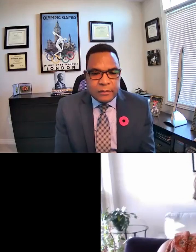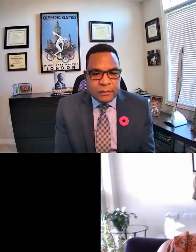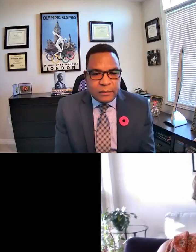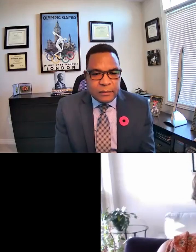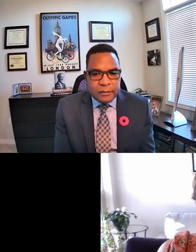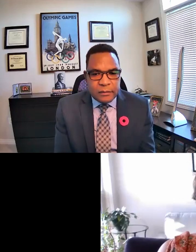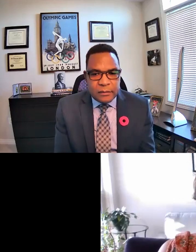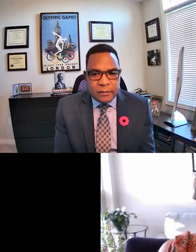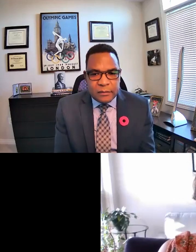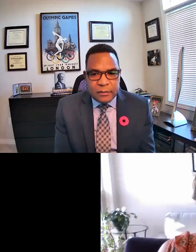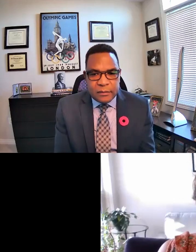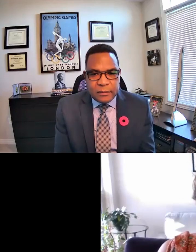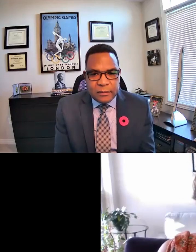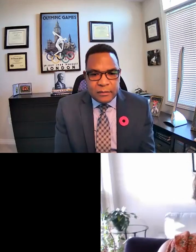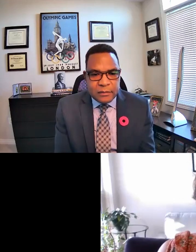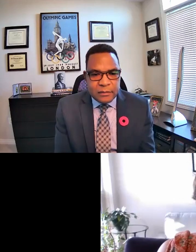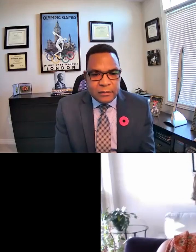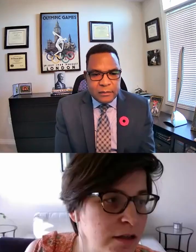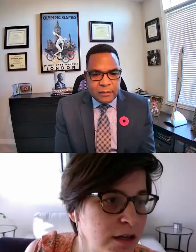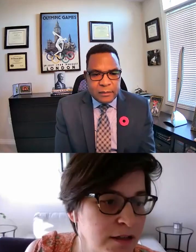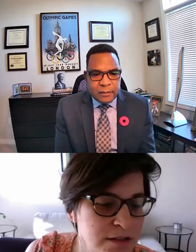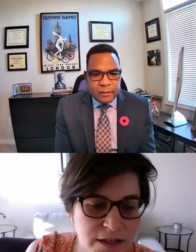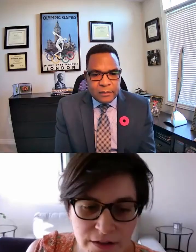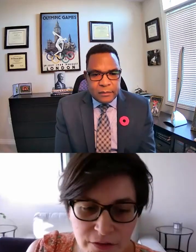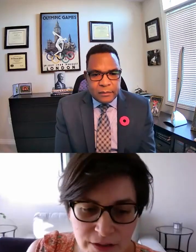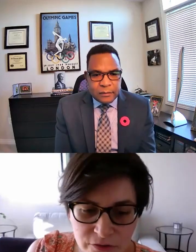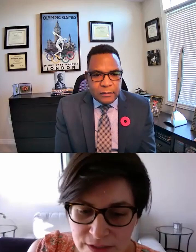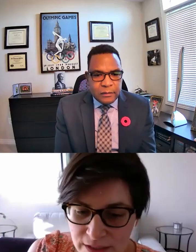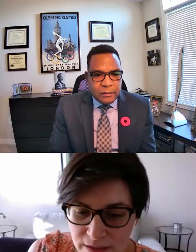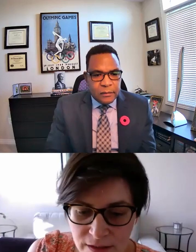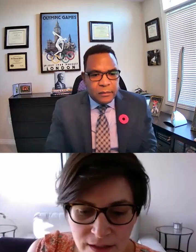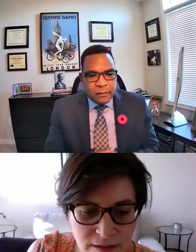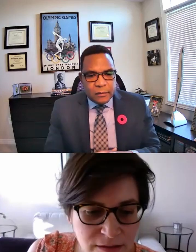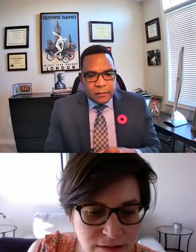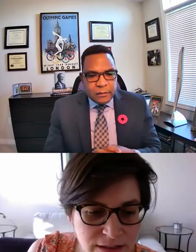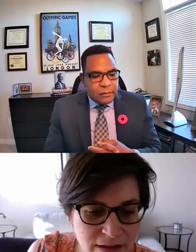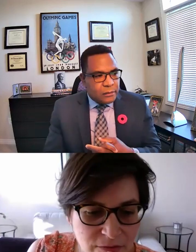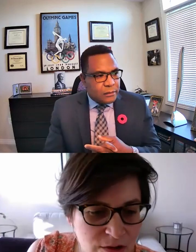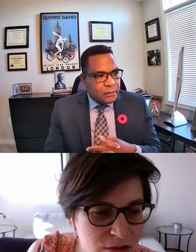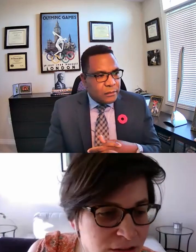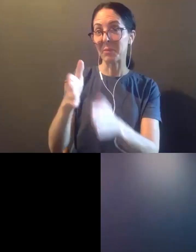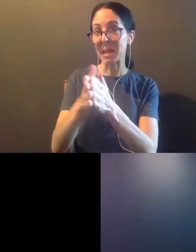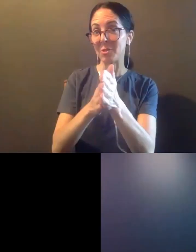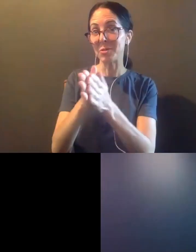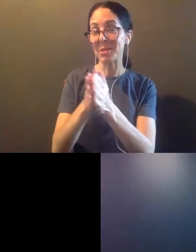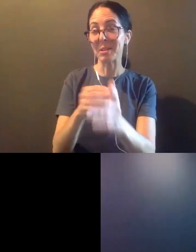I'm going to turn next to Taryn if you’re interested in tying up the question. DR.